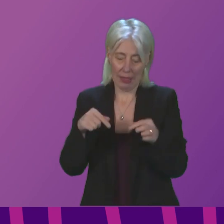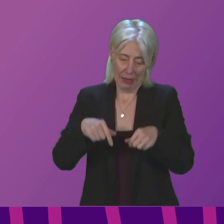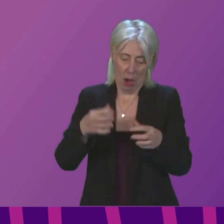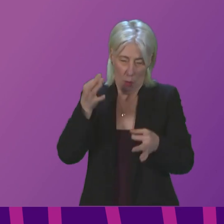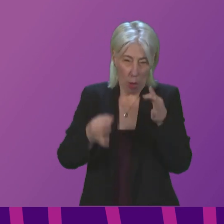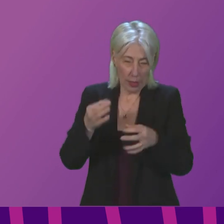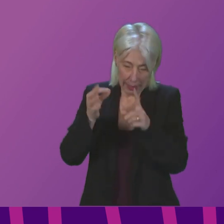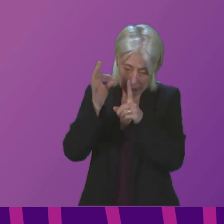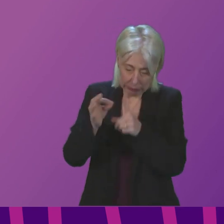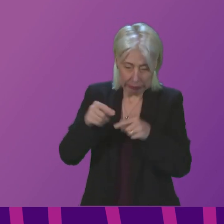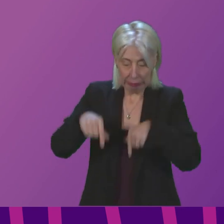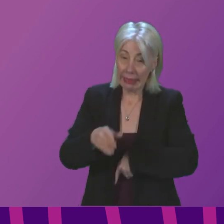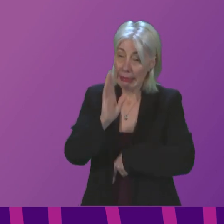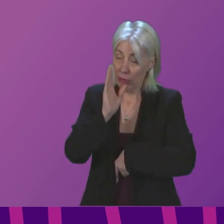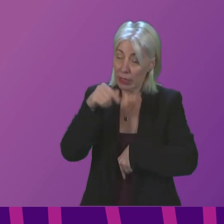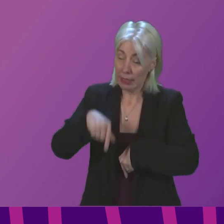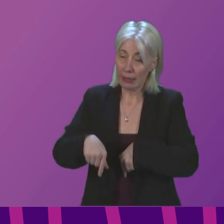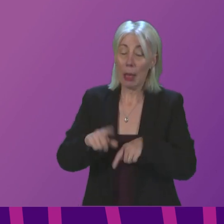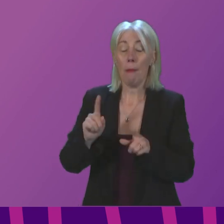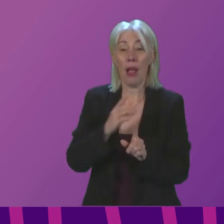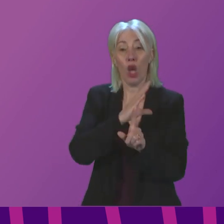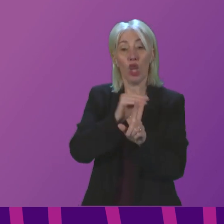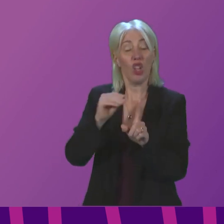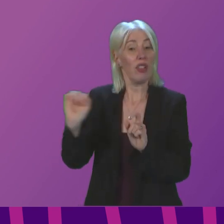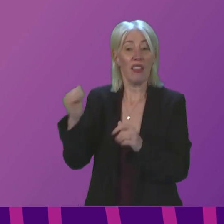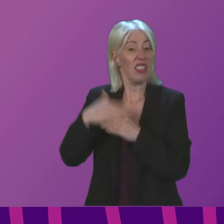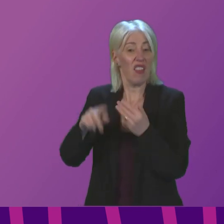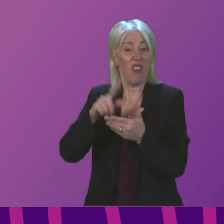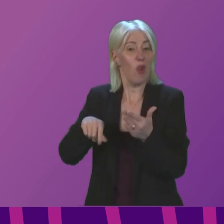serious issue, but the Conservatives did not vote for those reforms. Other parties in the